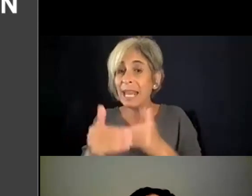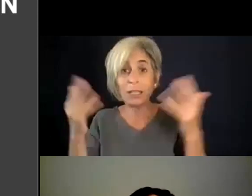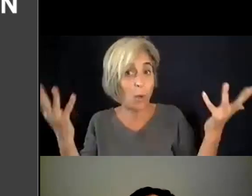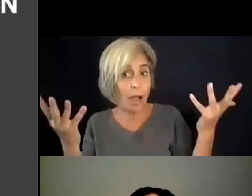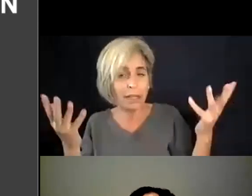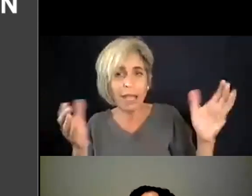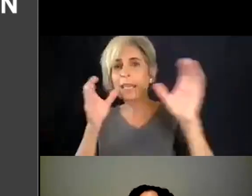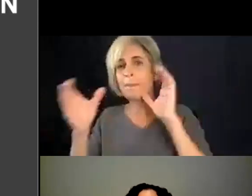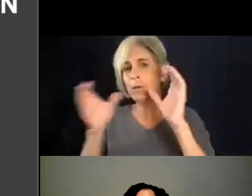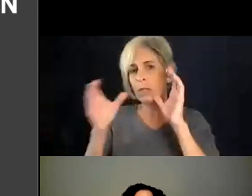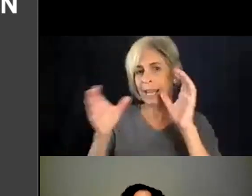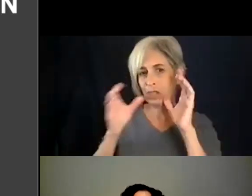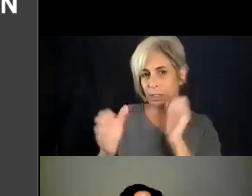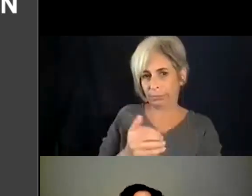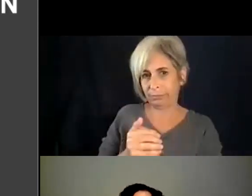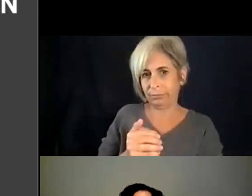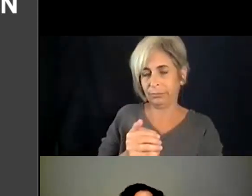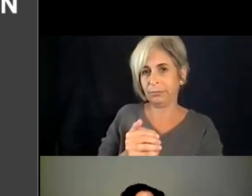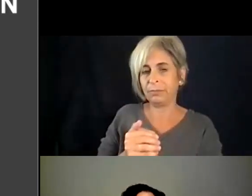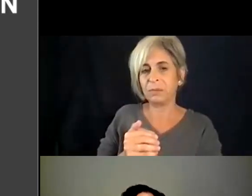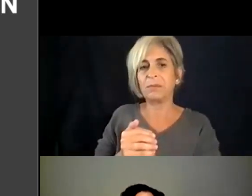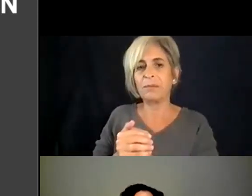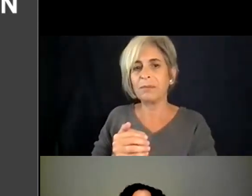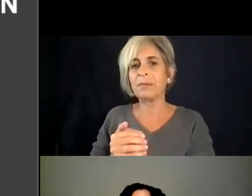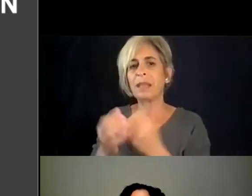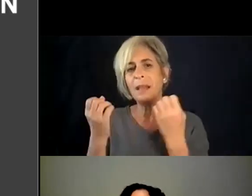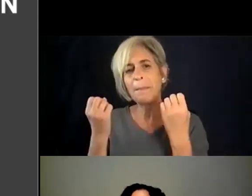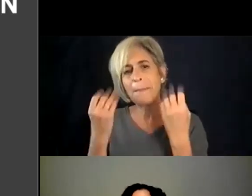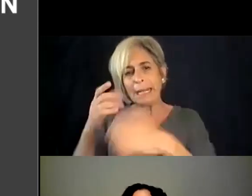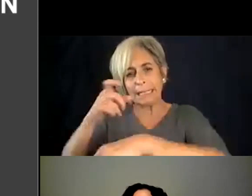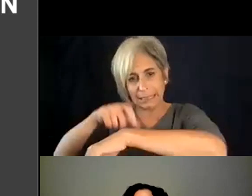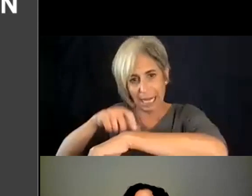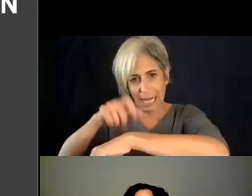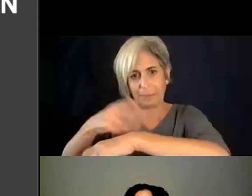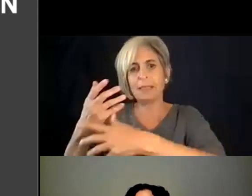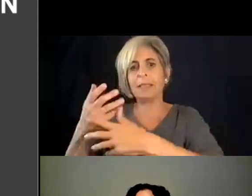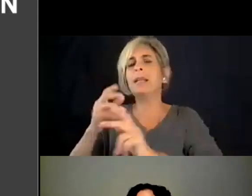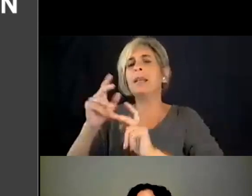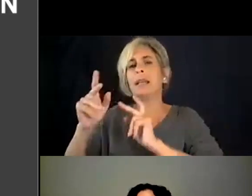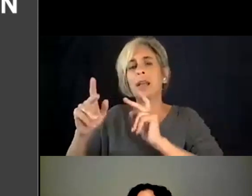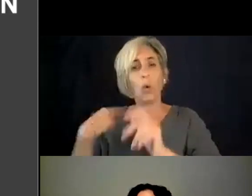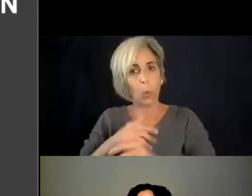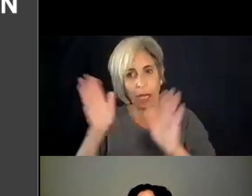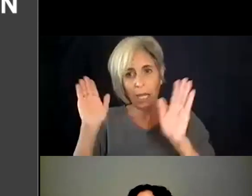a lot of times we will send,